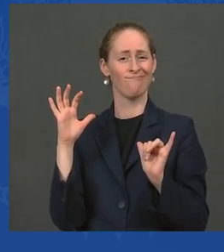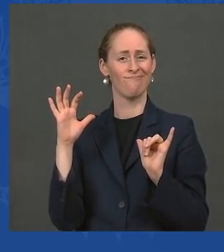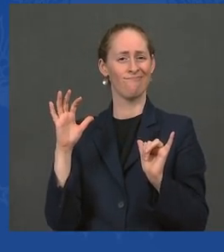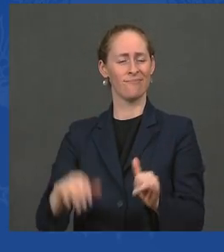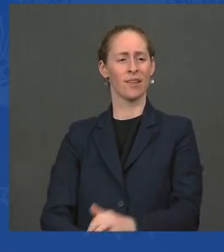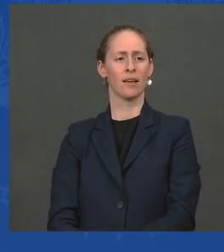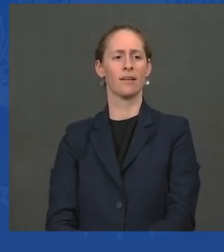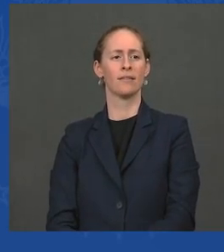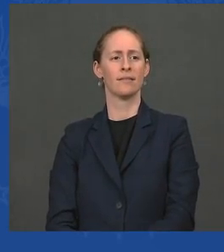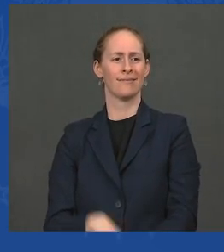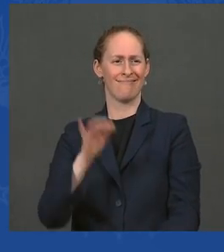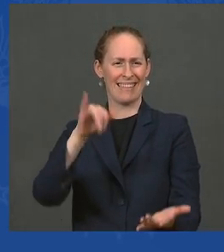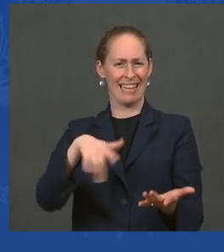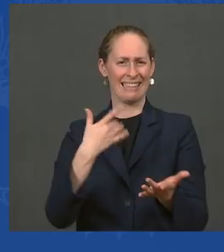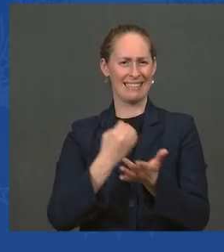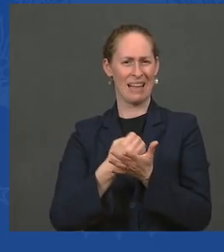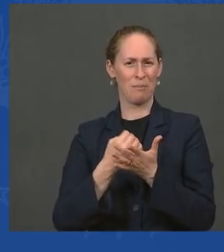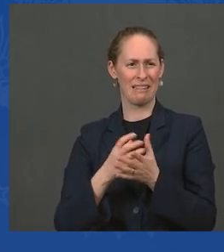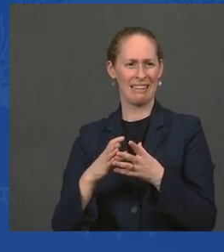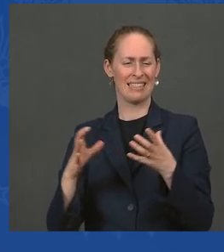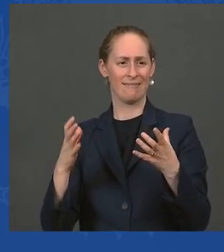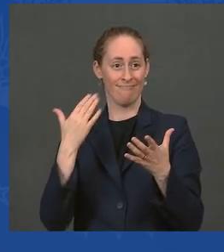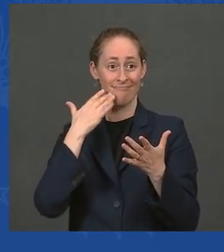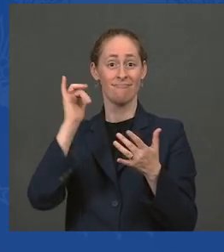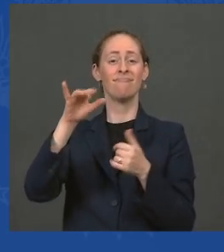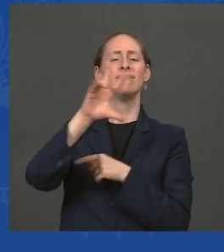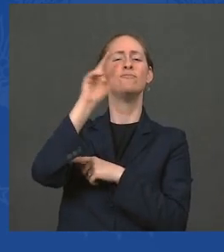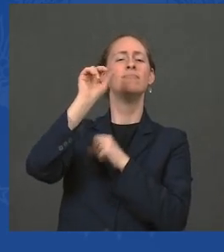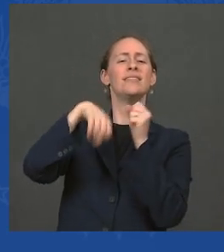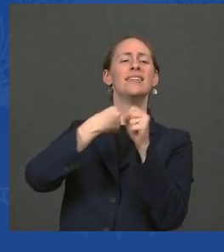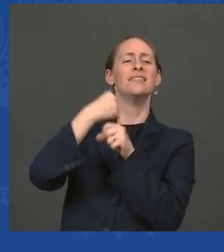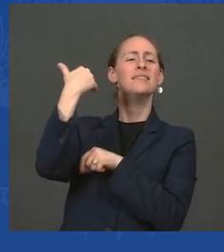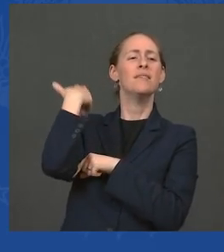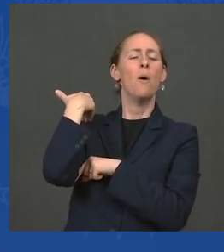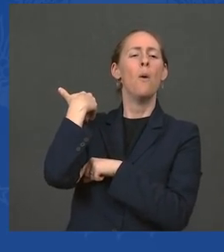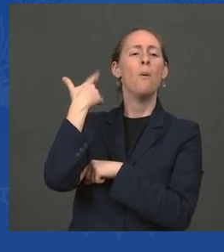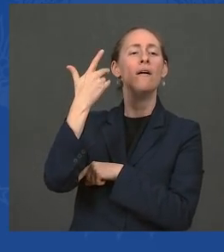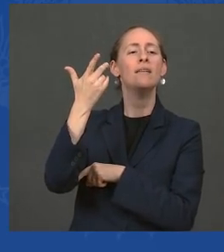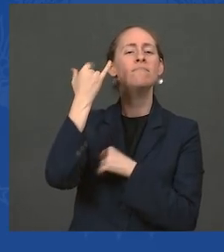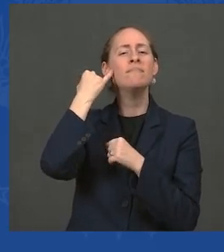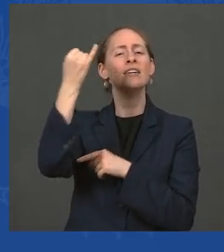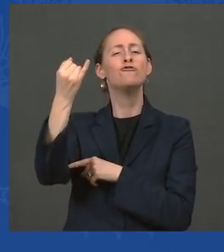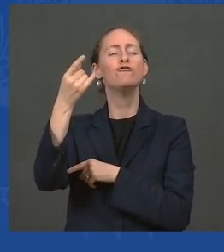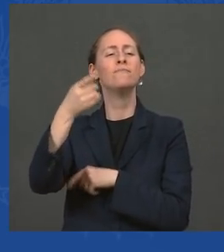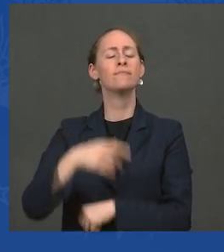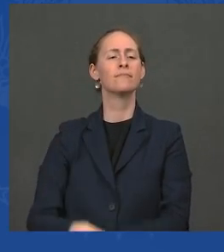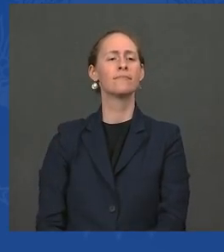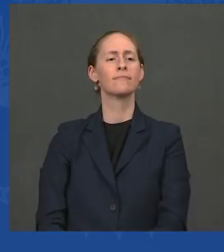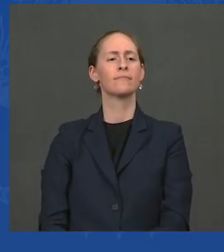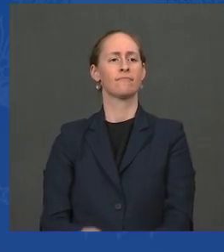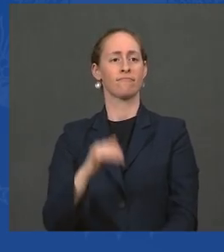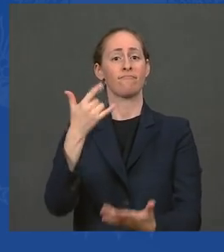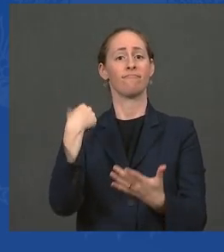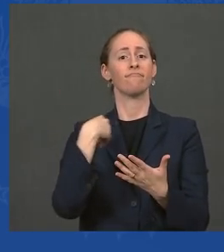Thirty years ago, we ranked seven in -- seventh in the world among advanced economies in the share of women in the workforce.